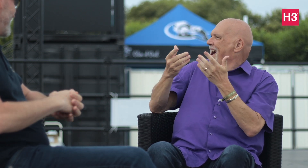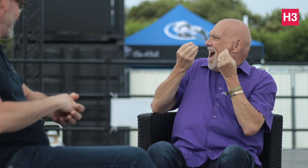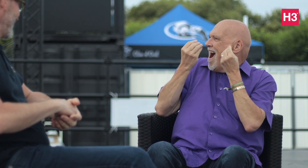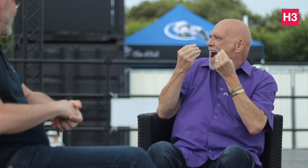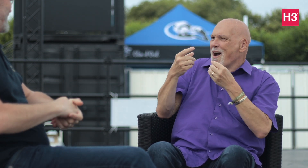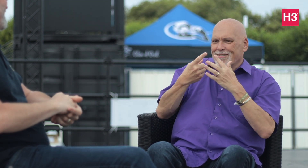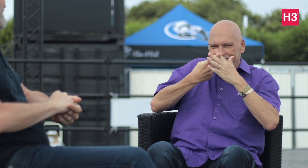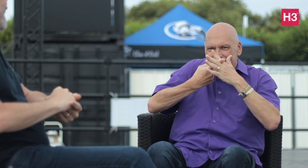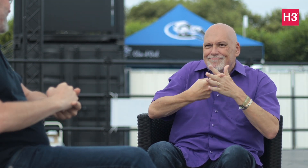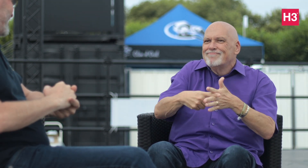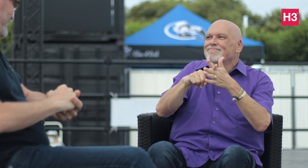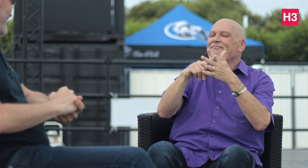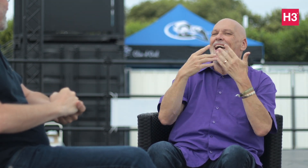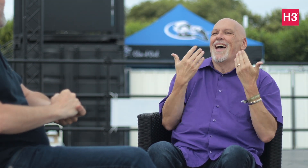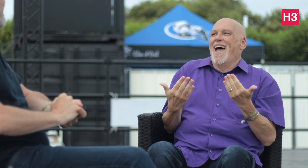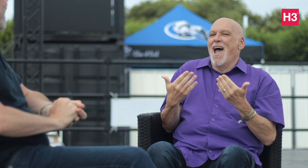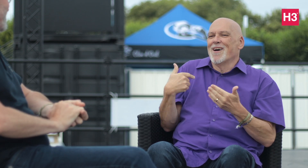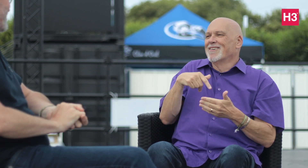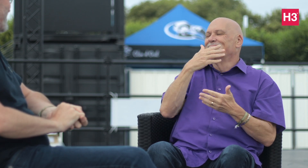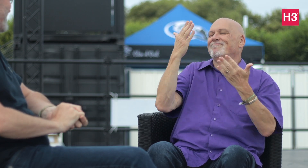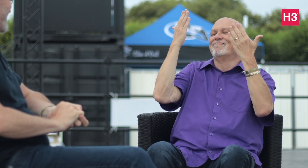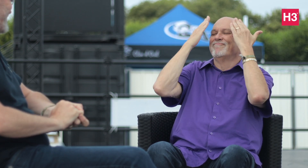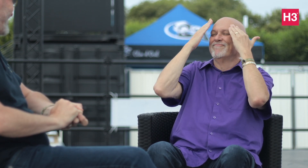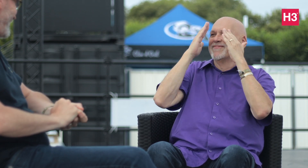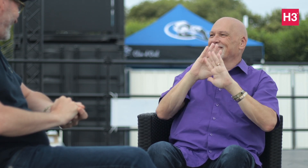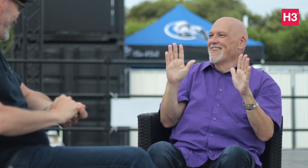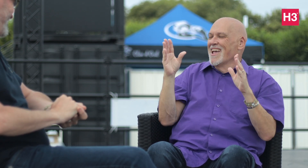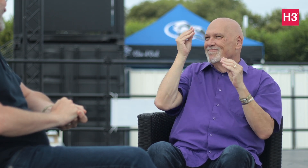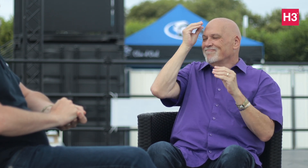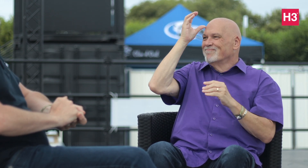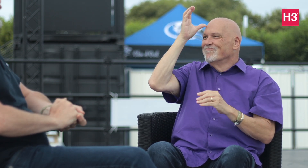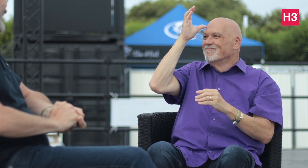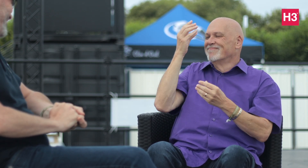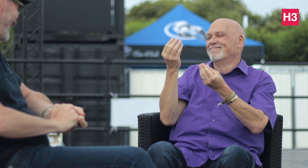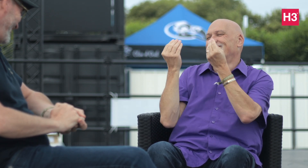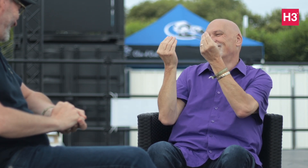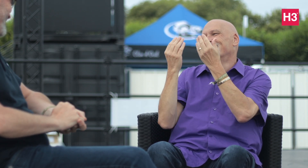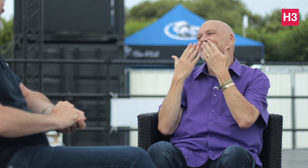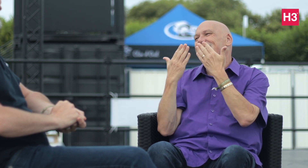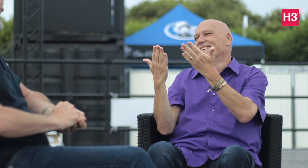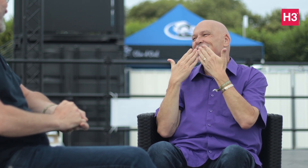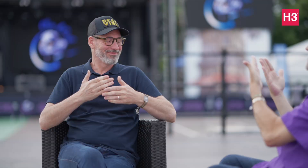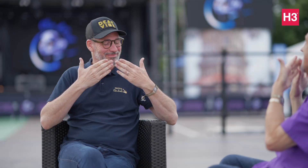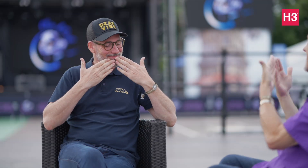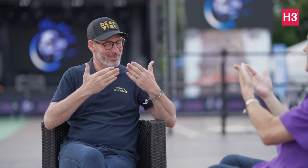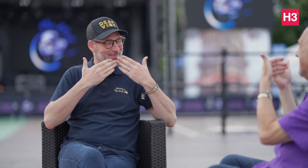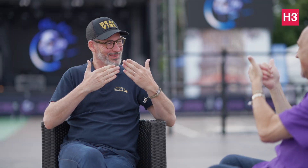a lot from you about how the festival was founded. Thank you! [David]: Thank you, indeed!